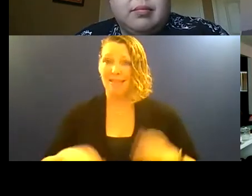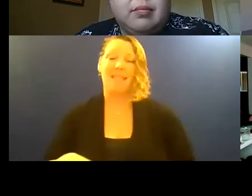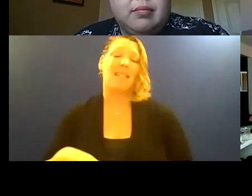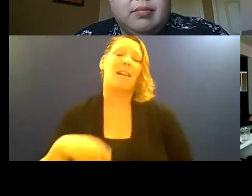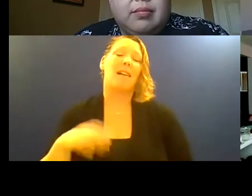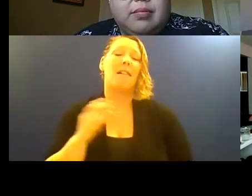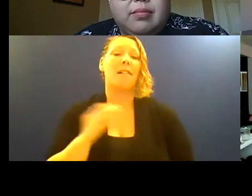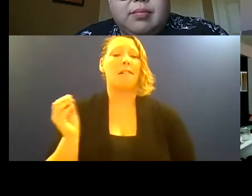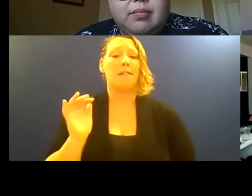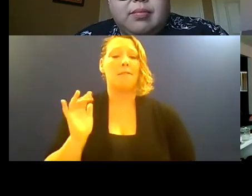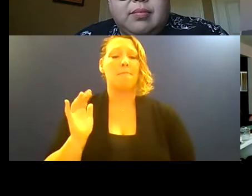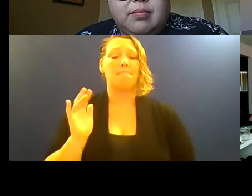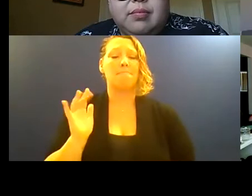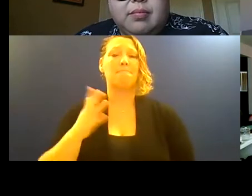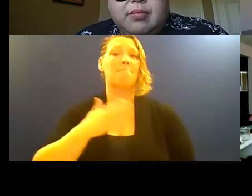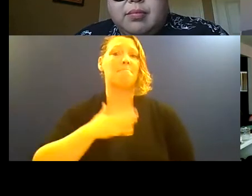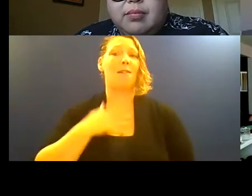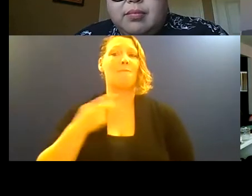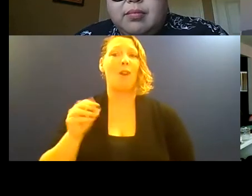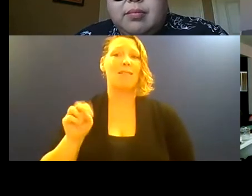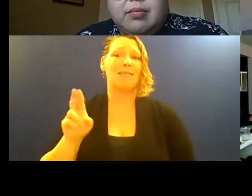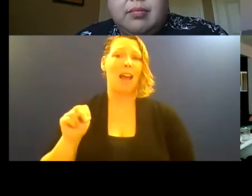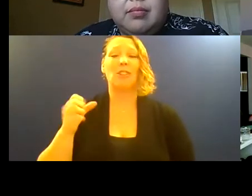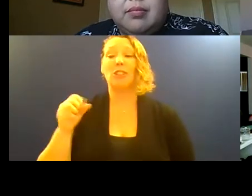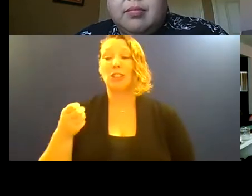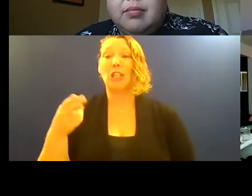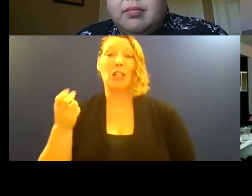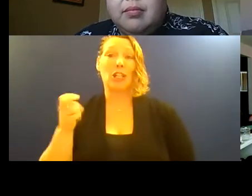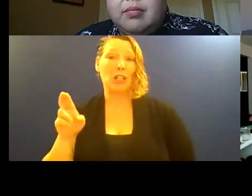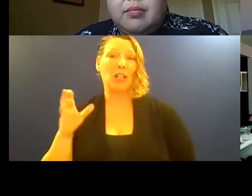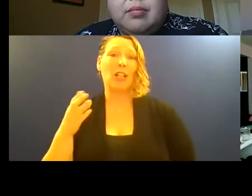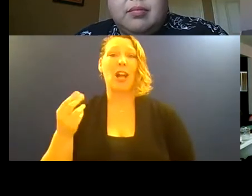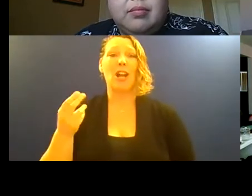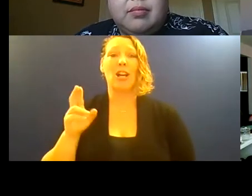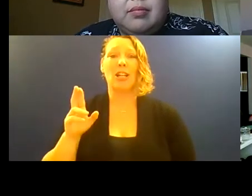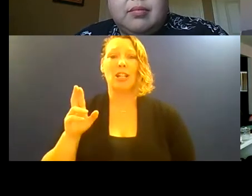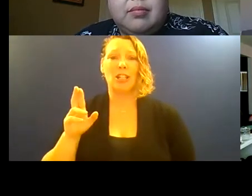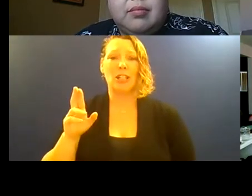And my pronouns are she, her and hers.